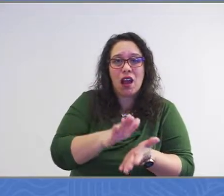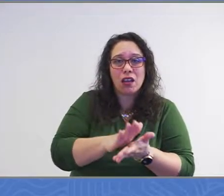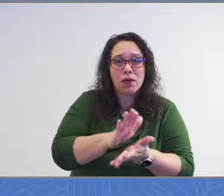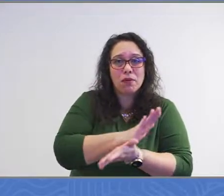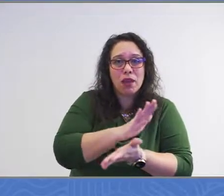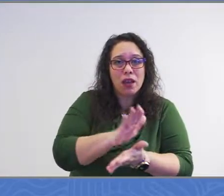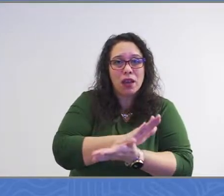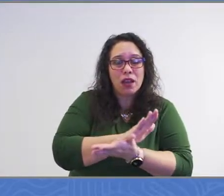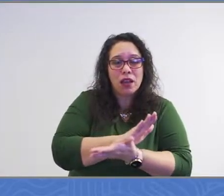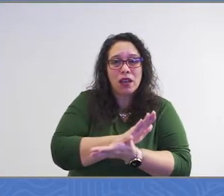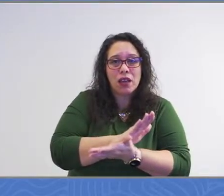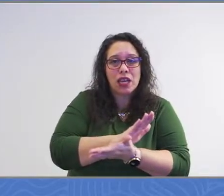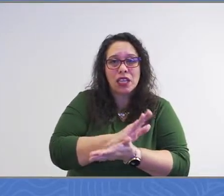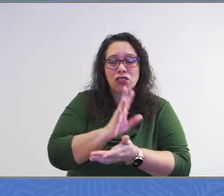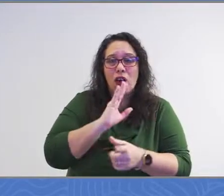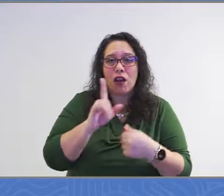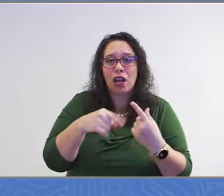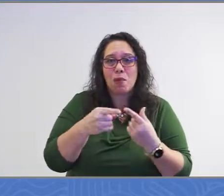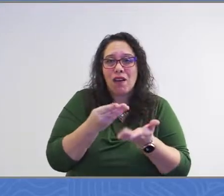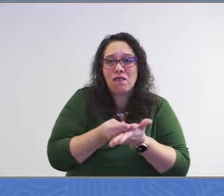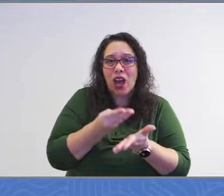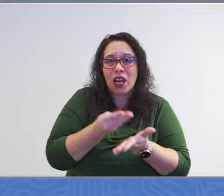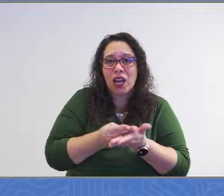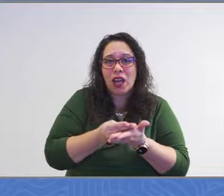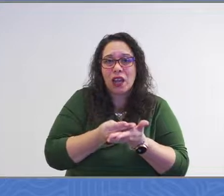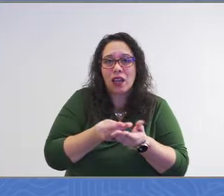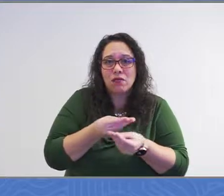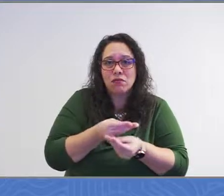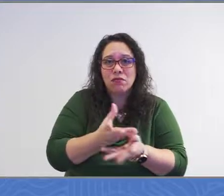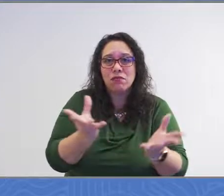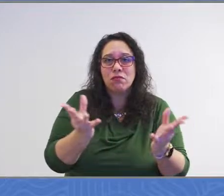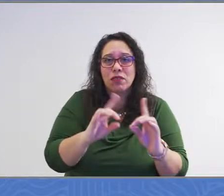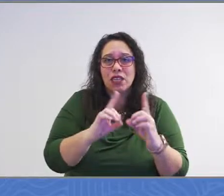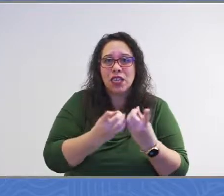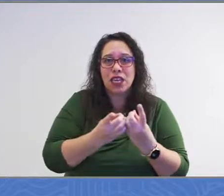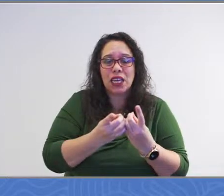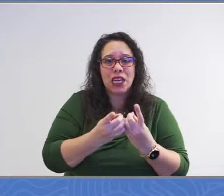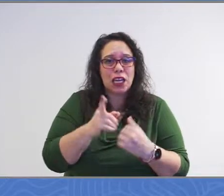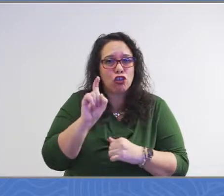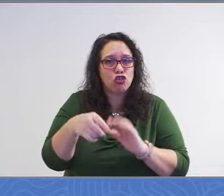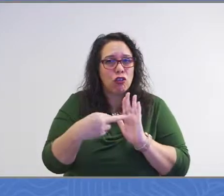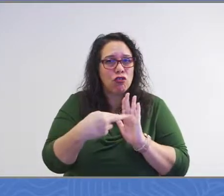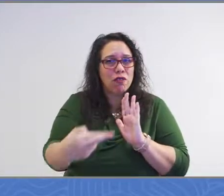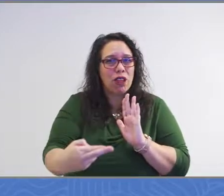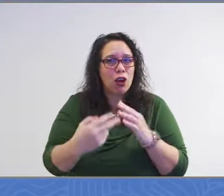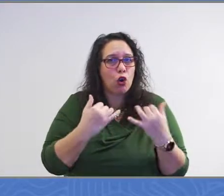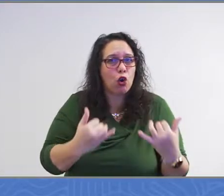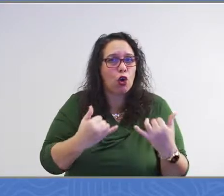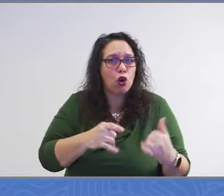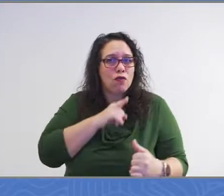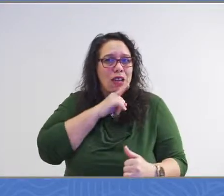Shouldn't it reflect our current realities? Shouldn't it reflect what our reality is gonna look like